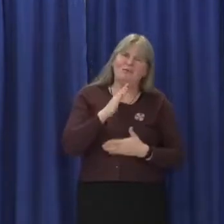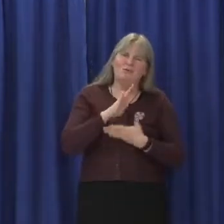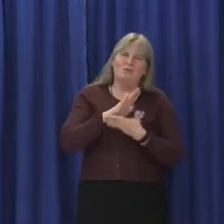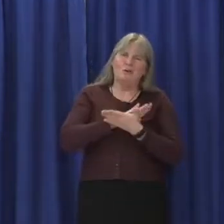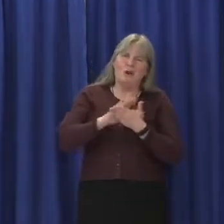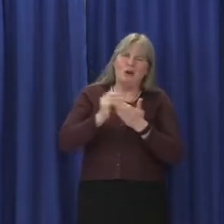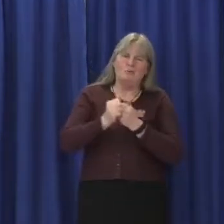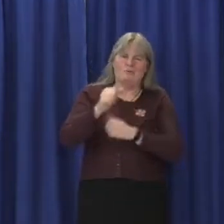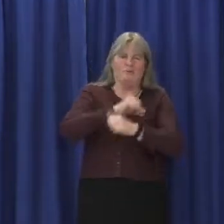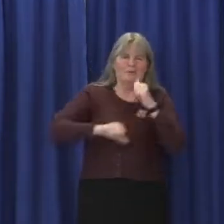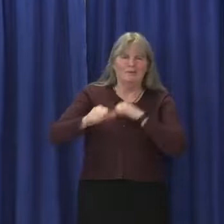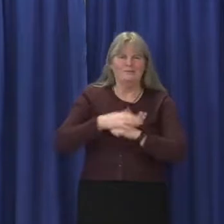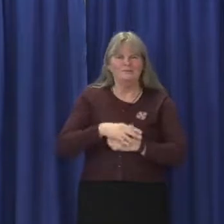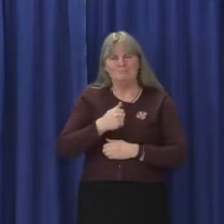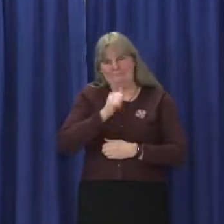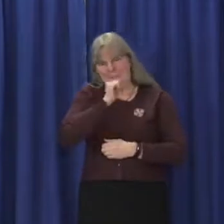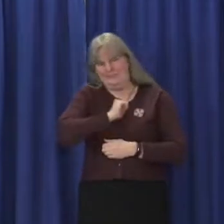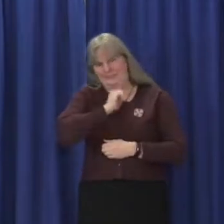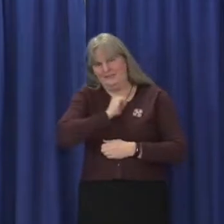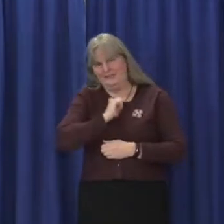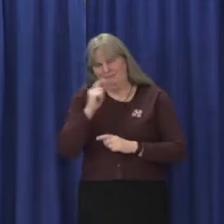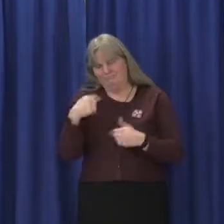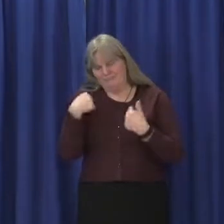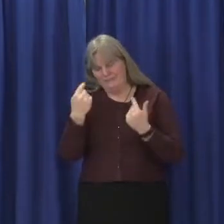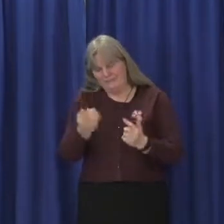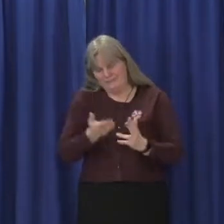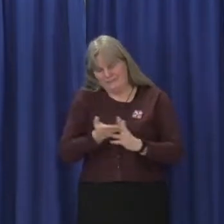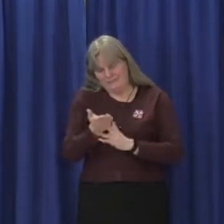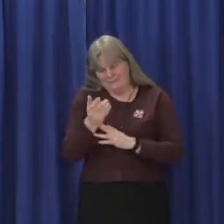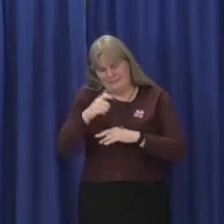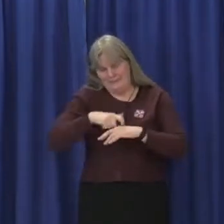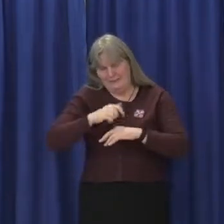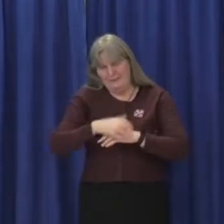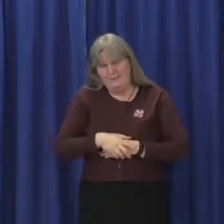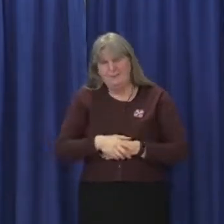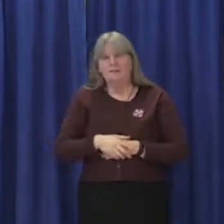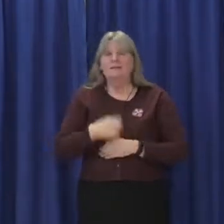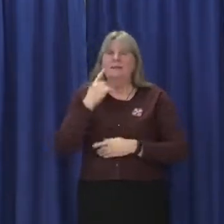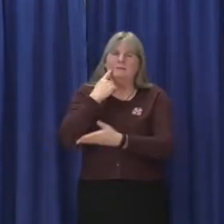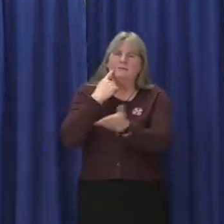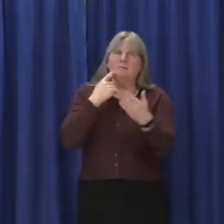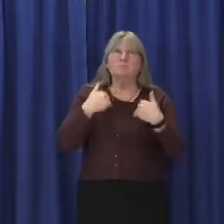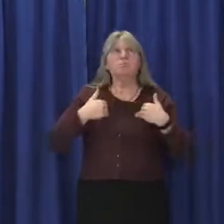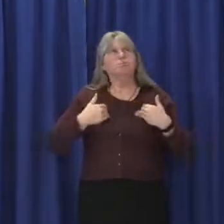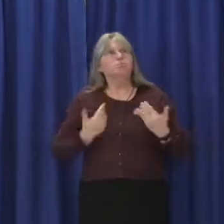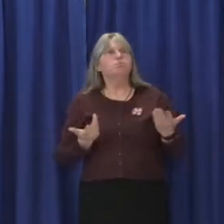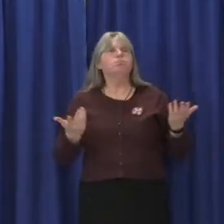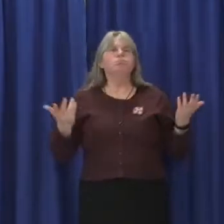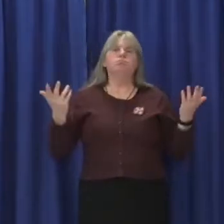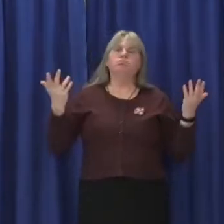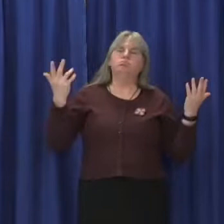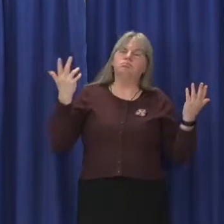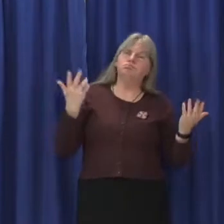enduring throughout this pandemic. At this time, when there is fatigue, and there is a need to really provide students with